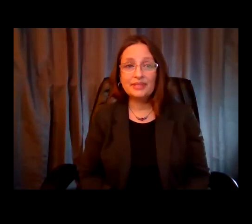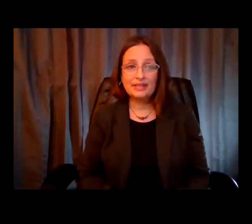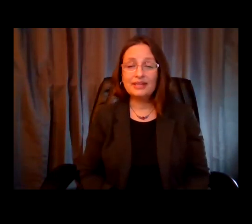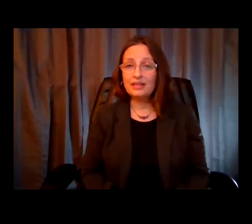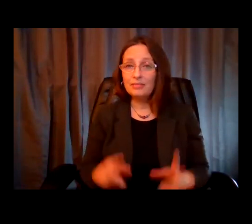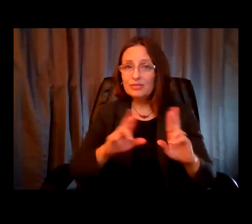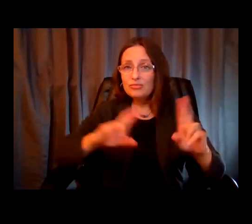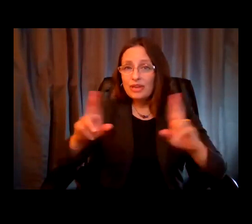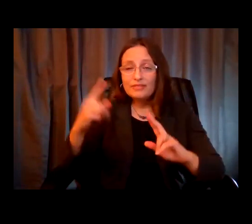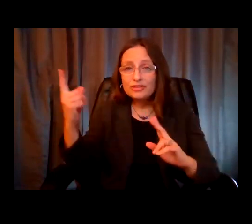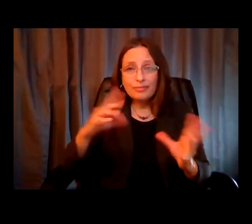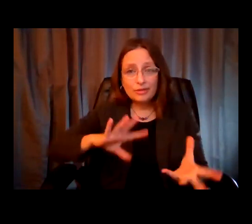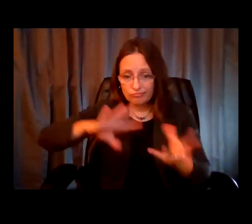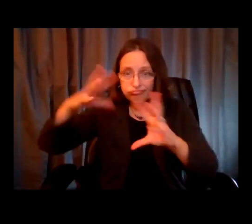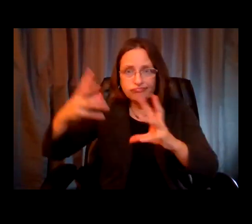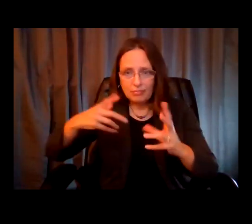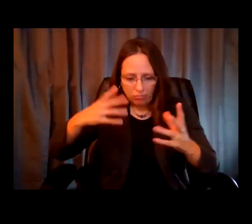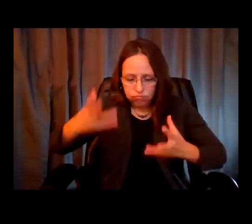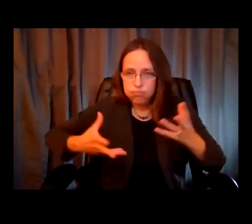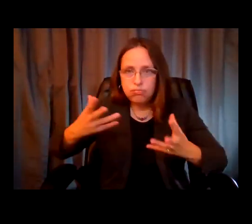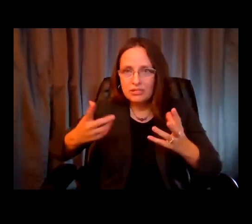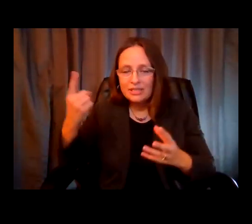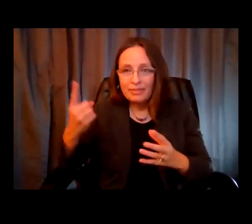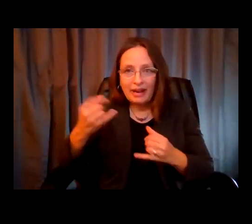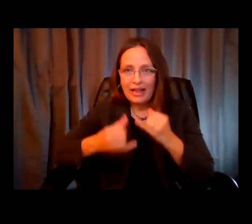and input that we can get to make sensation of what's being